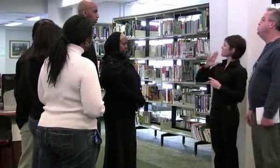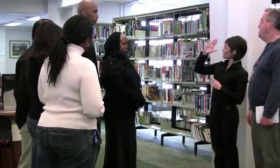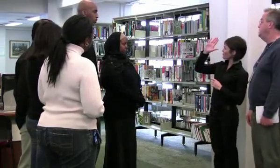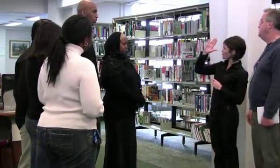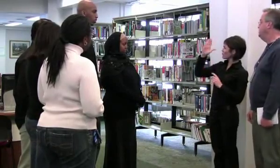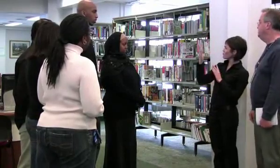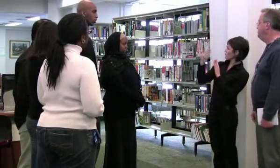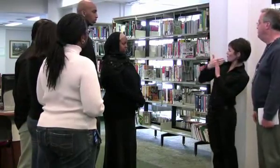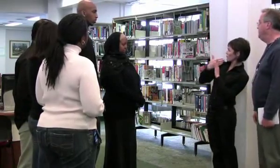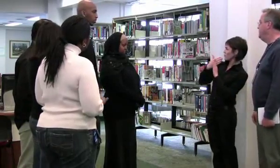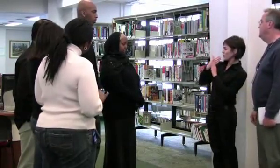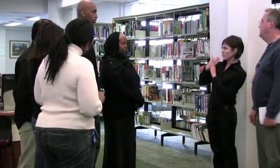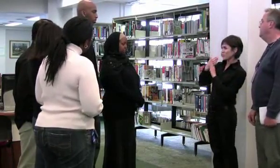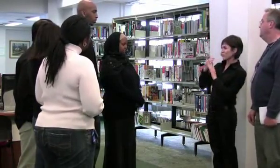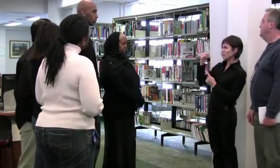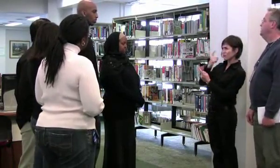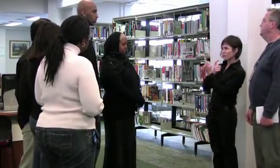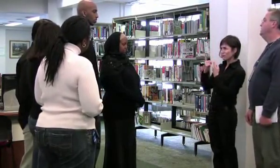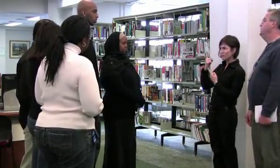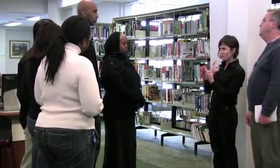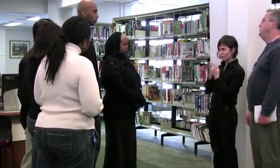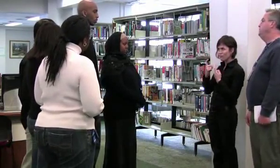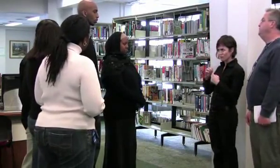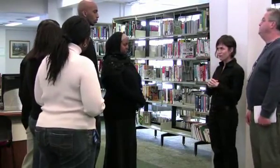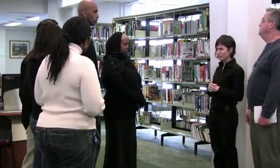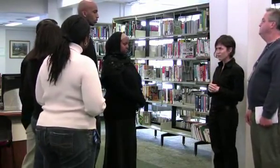the tour feel free to ask.